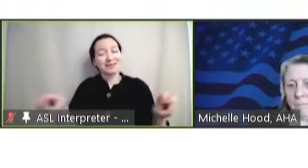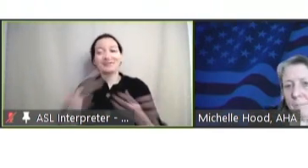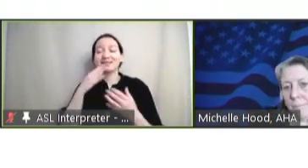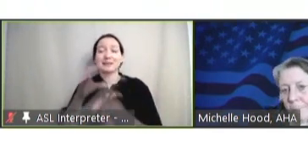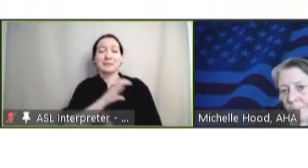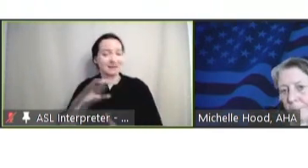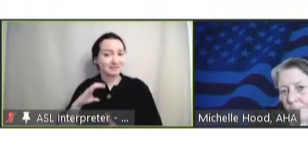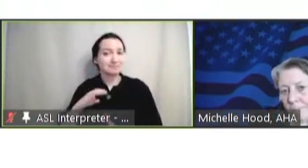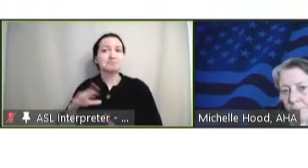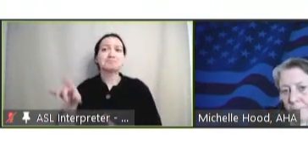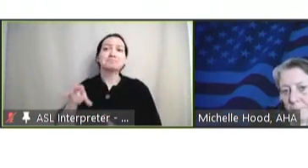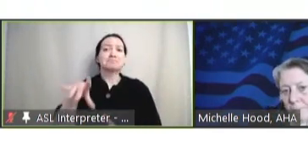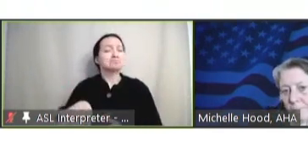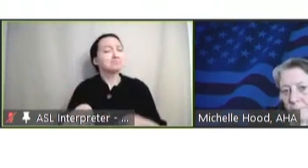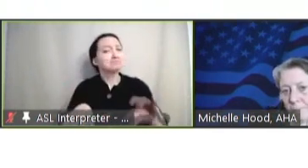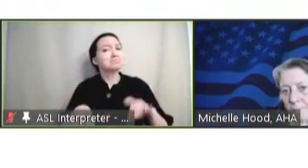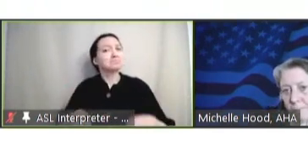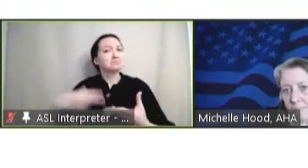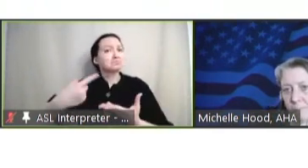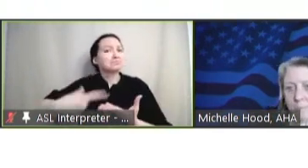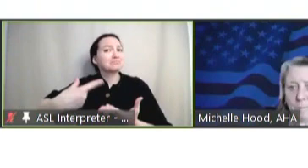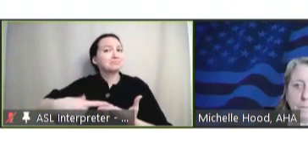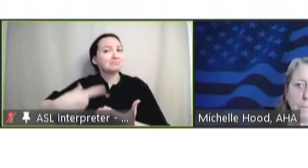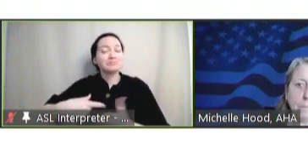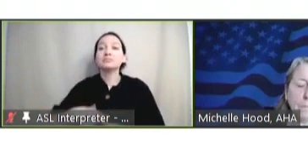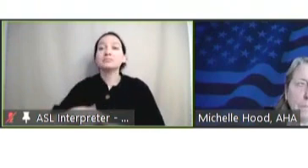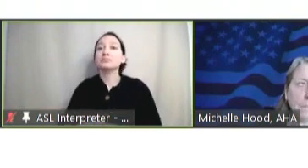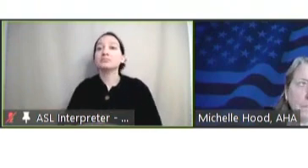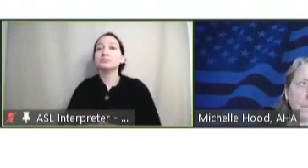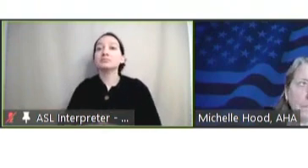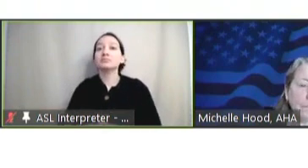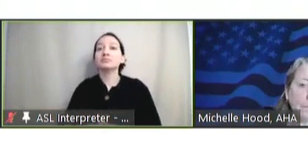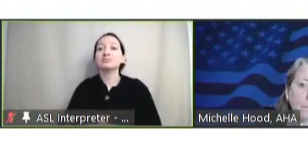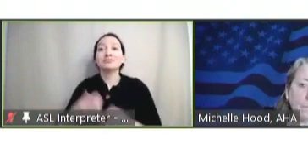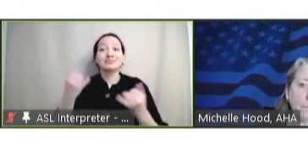contributions to our discussion. We've reached the end of this panel.